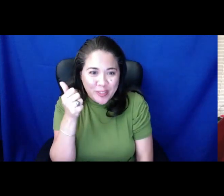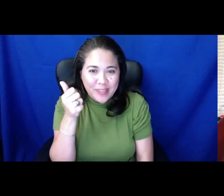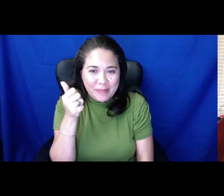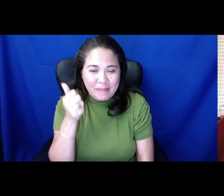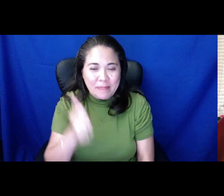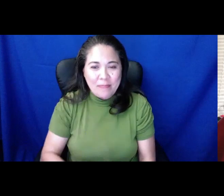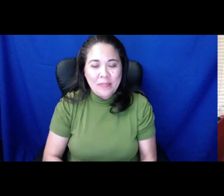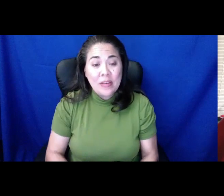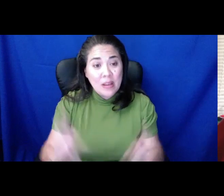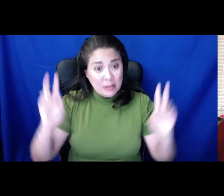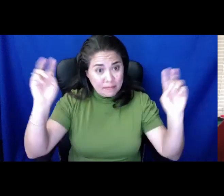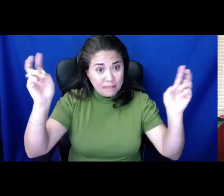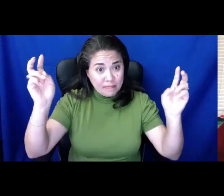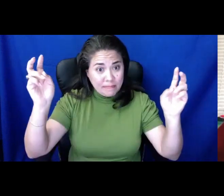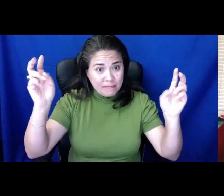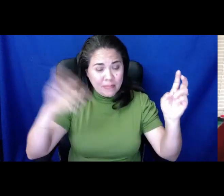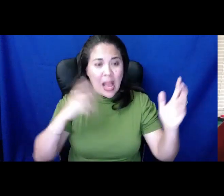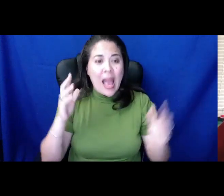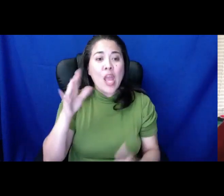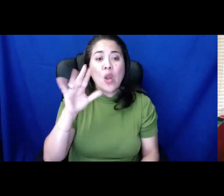Viktoria Valenzuela: it's titled I reached for my head the moon.